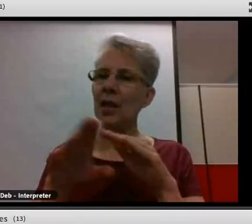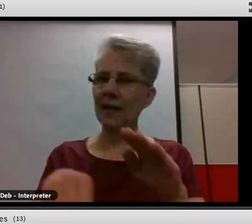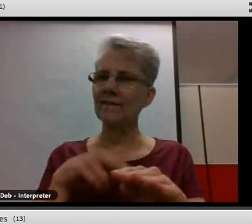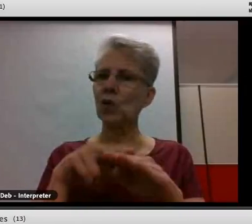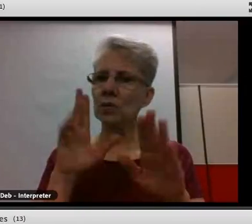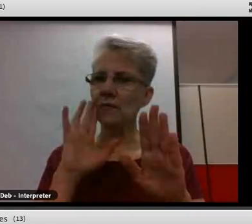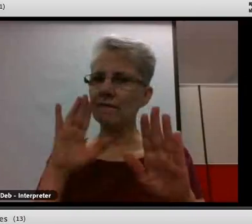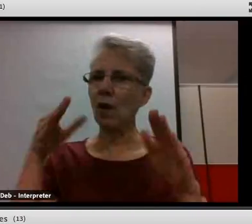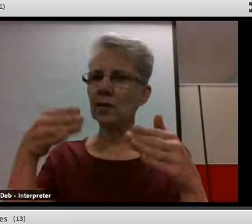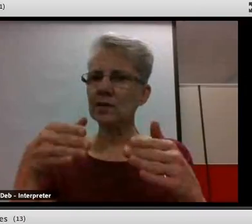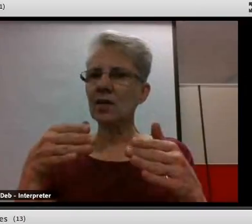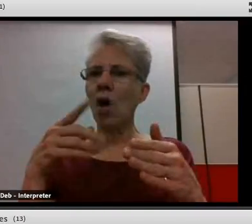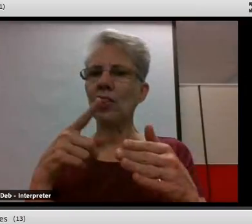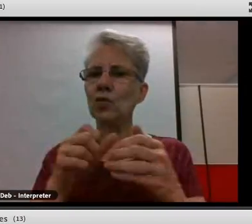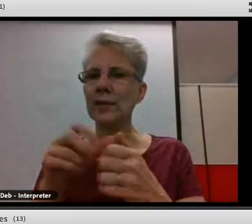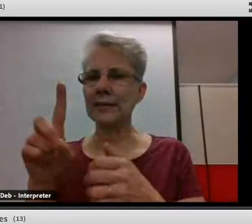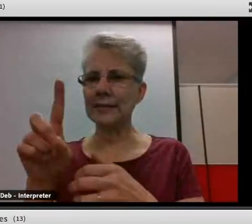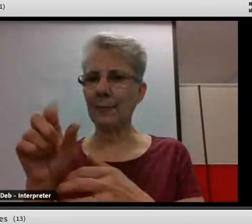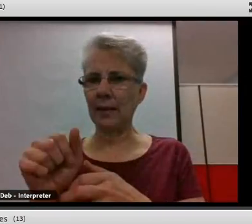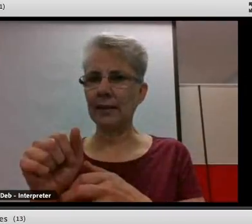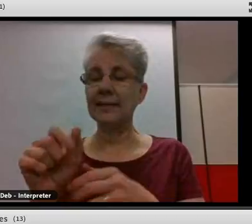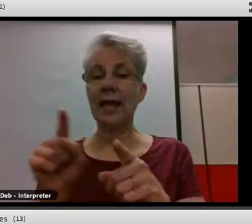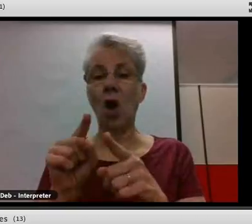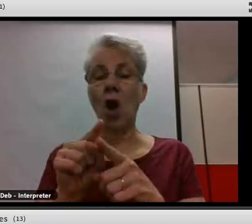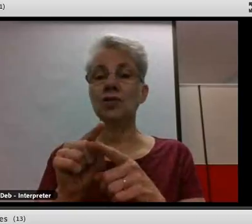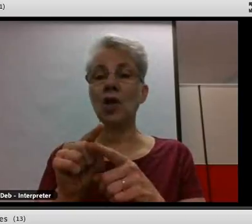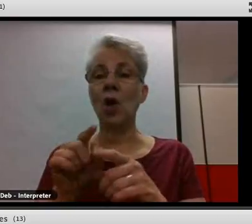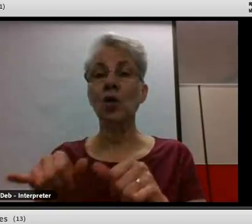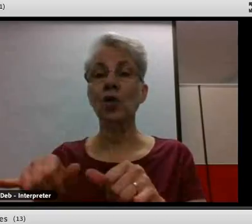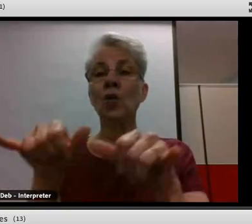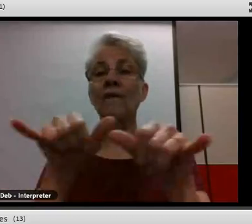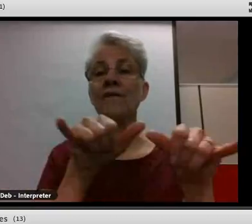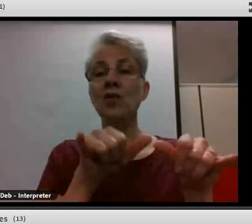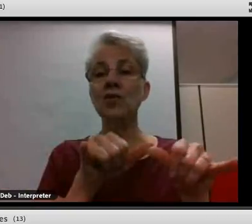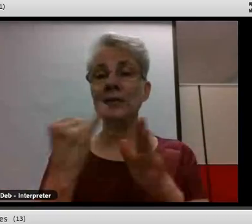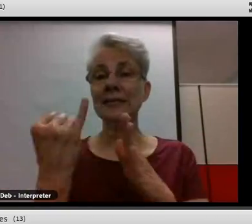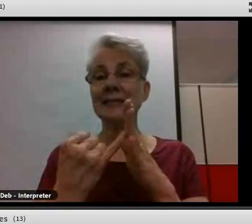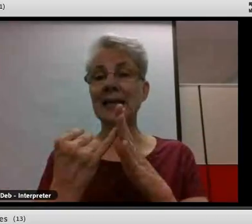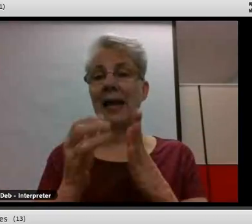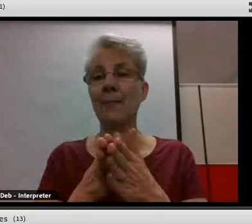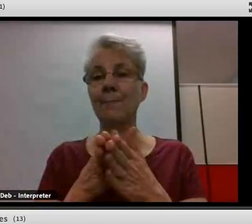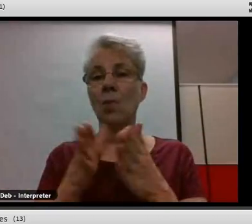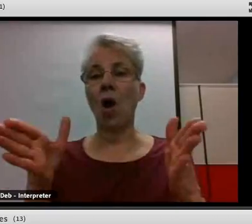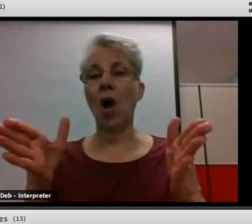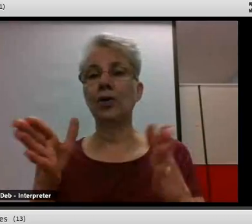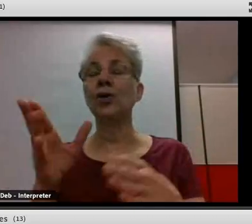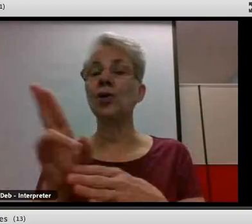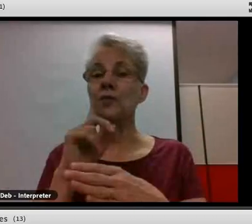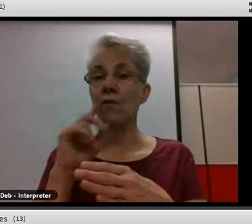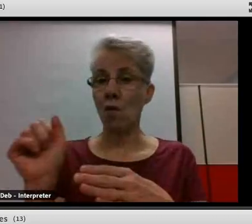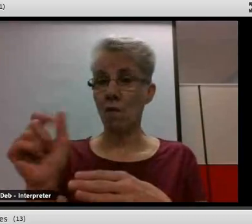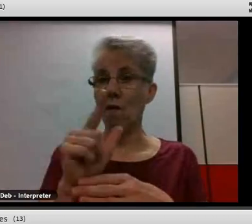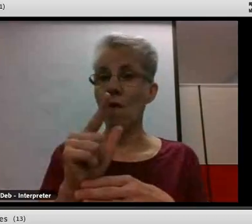Anyways, but to talk about a couple of things about what these mean, just to give you examples.